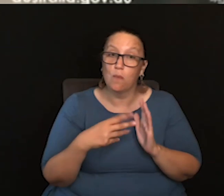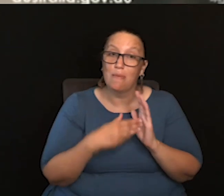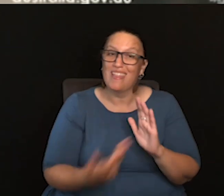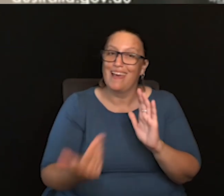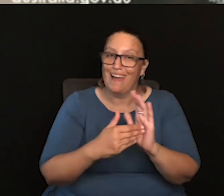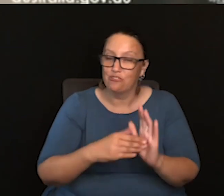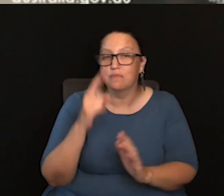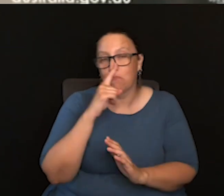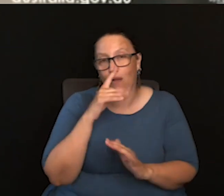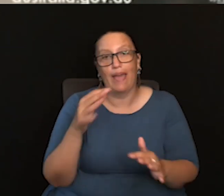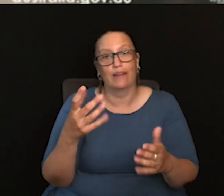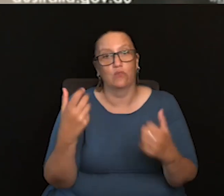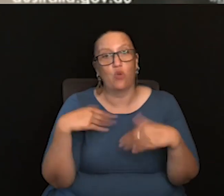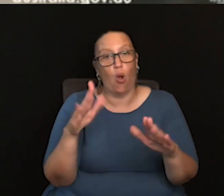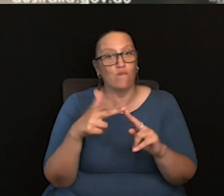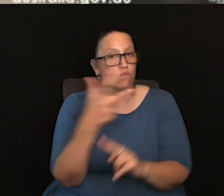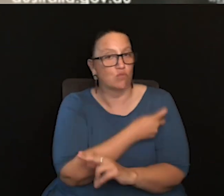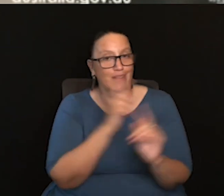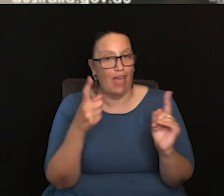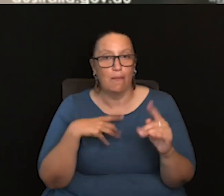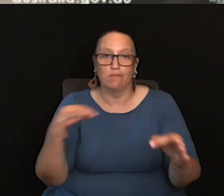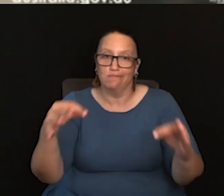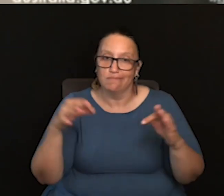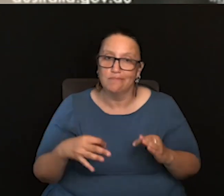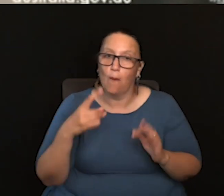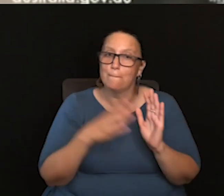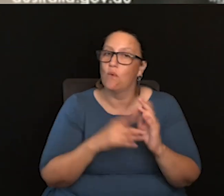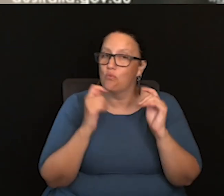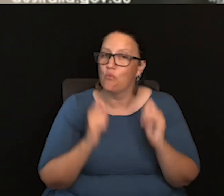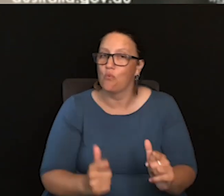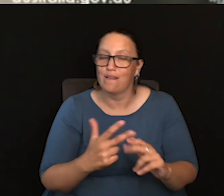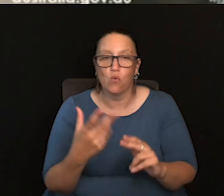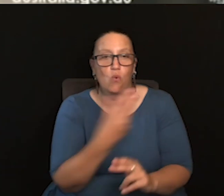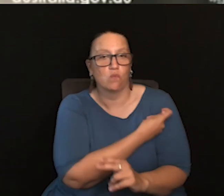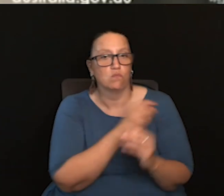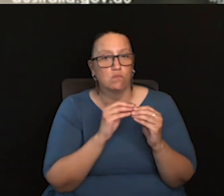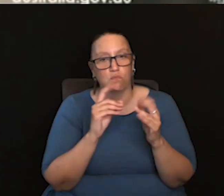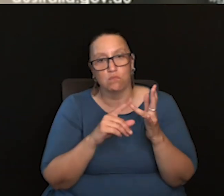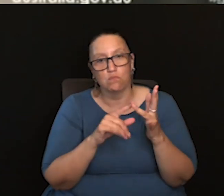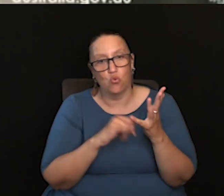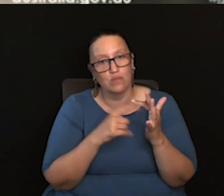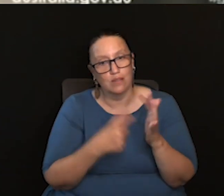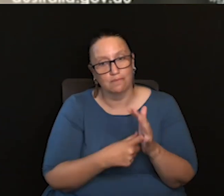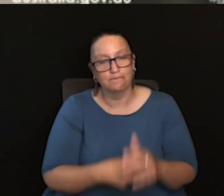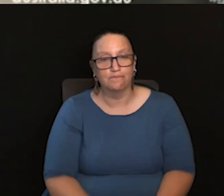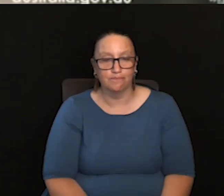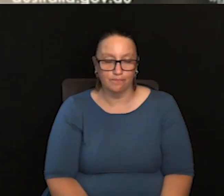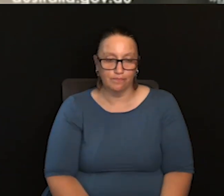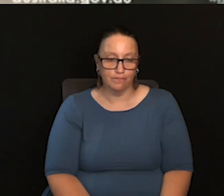widely-taken up booster programs in the world already. But we want everybody to come forward.